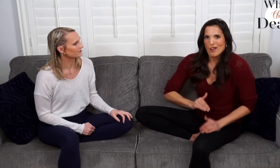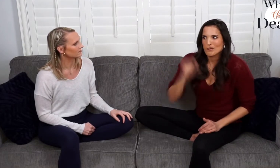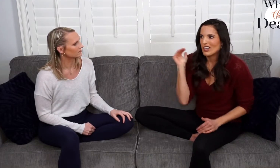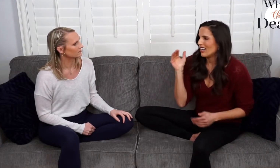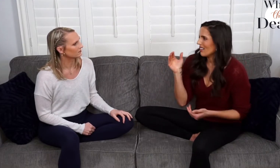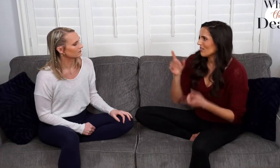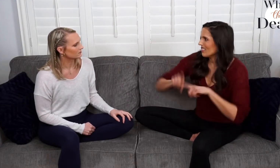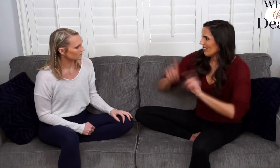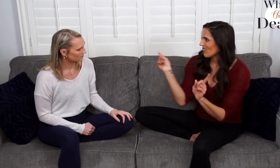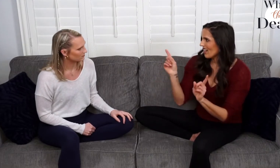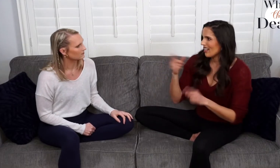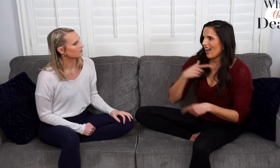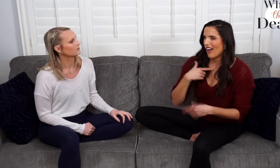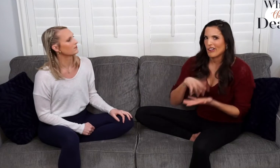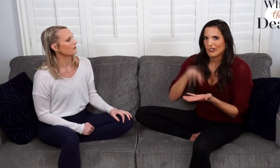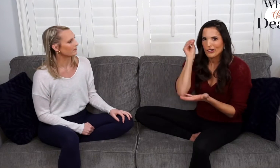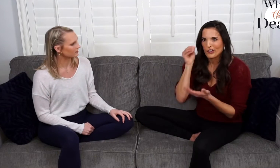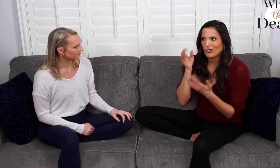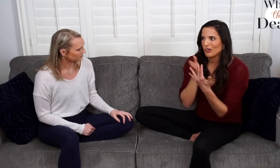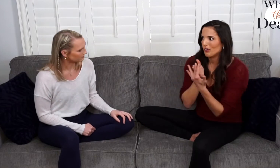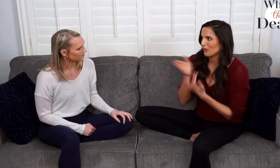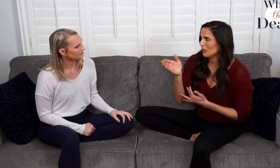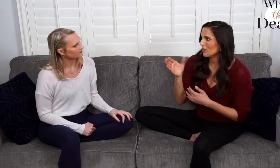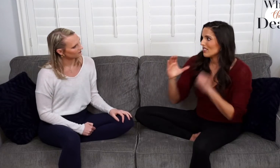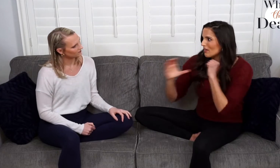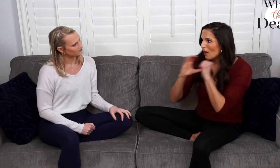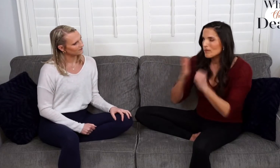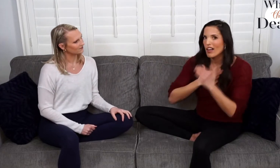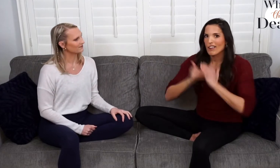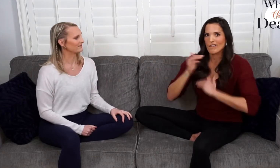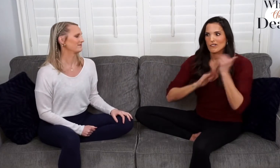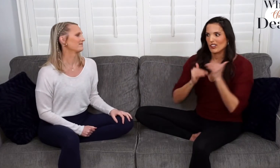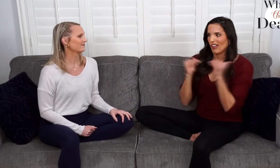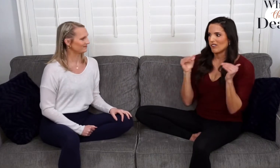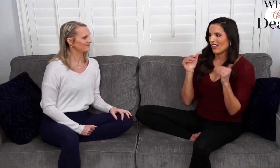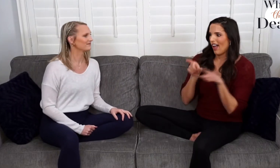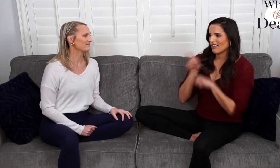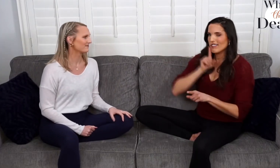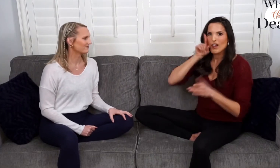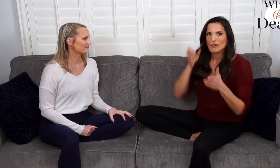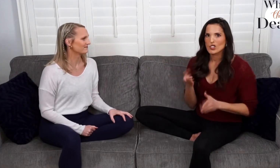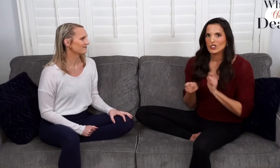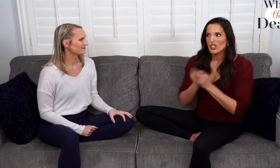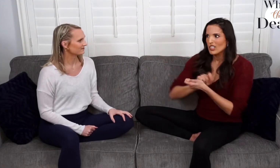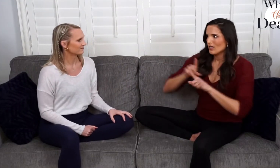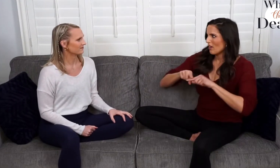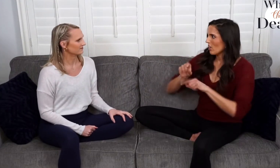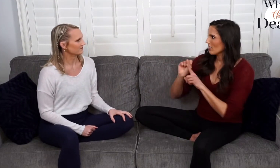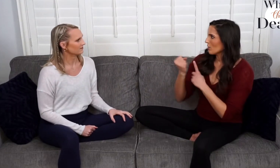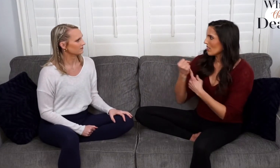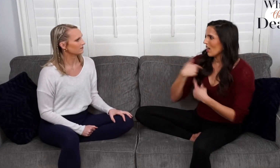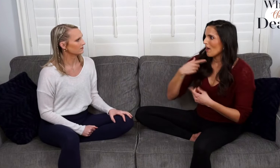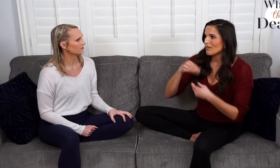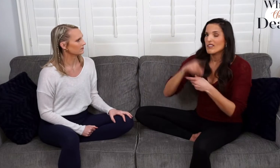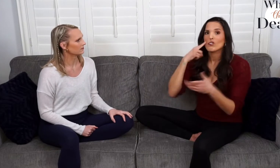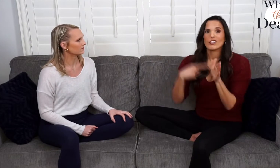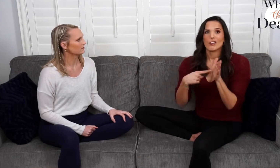my upbringing was different. I learned through simcom in my comfort level as a Deaf person changes depending on the situation I'm in.